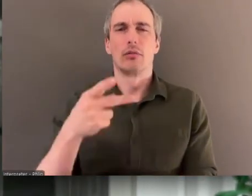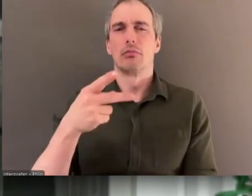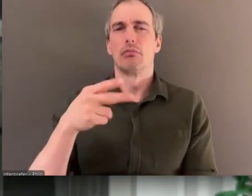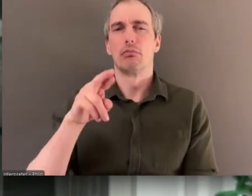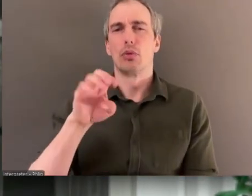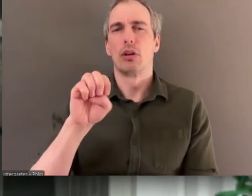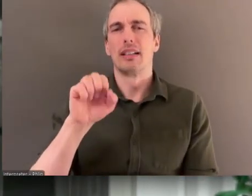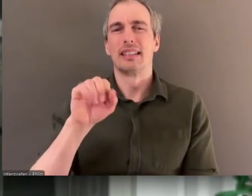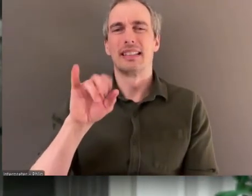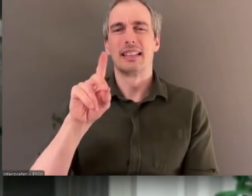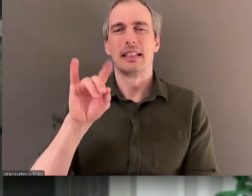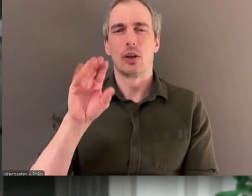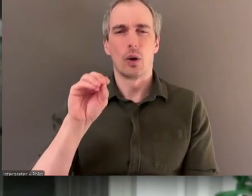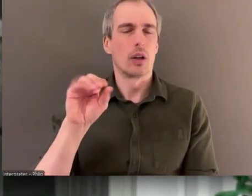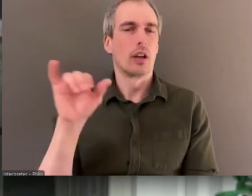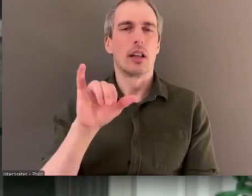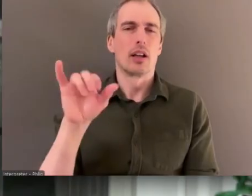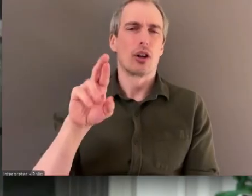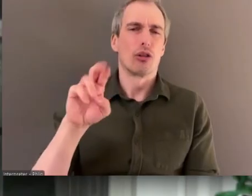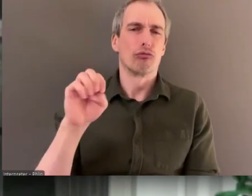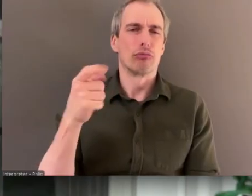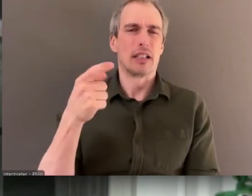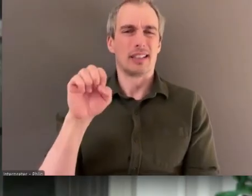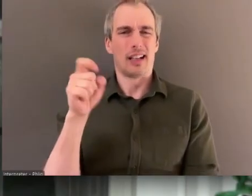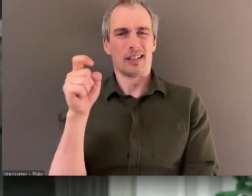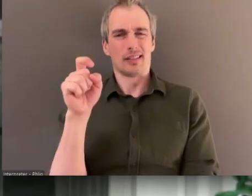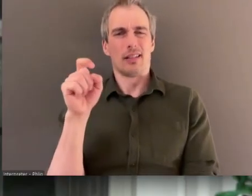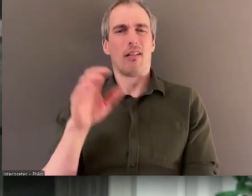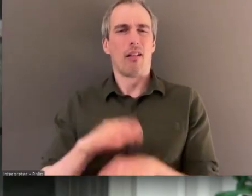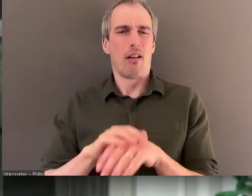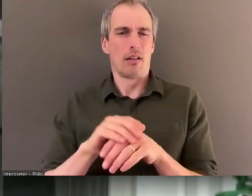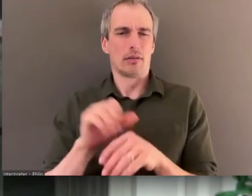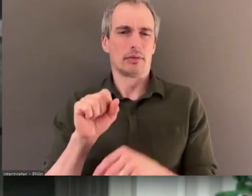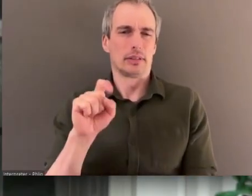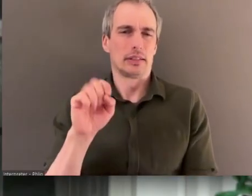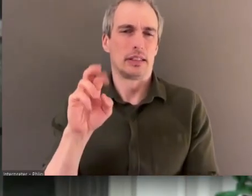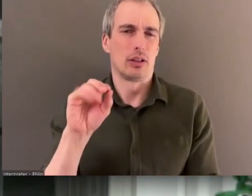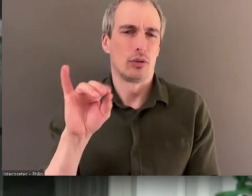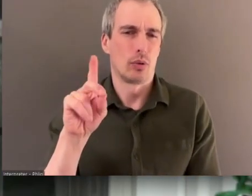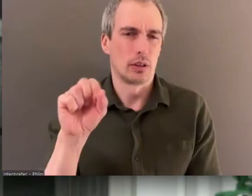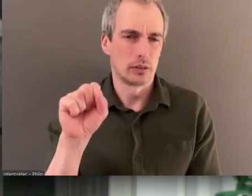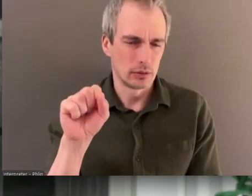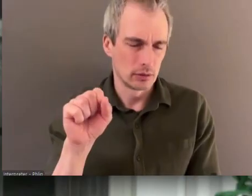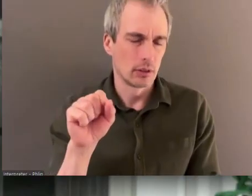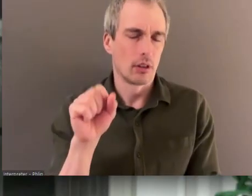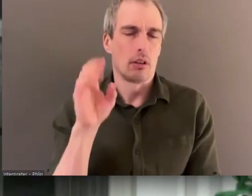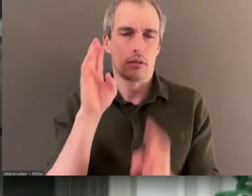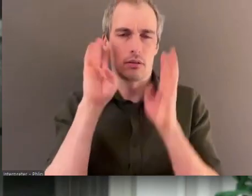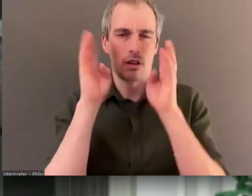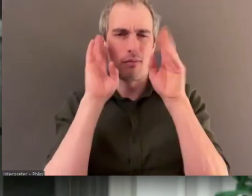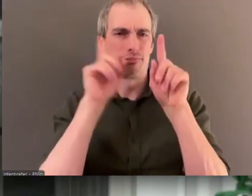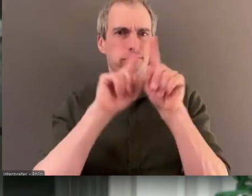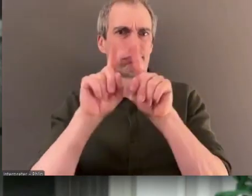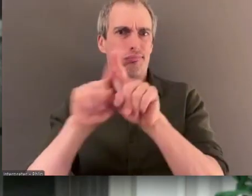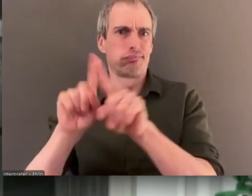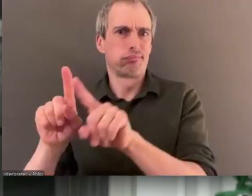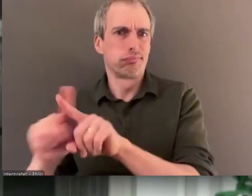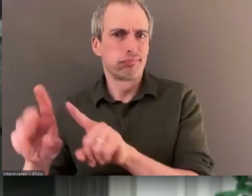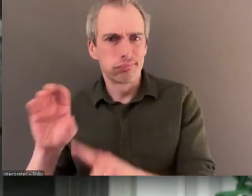It comes up with all these different conditions in which it can bring out things as broad as first